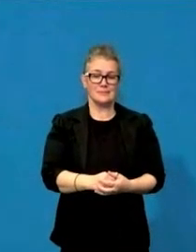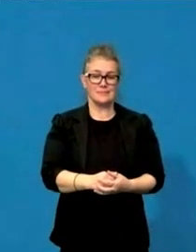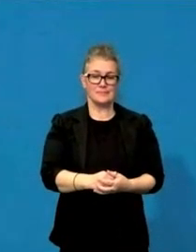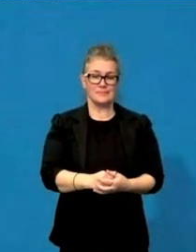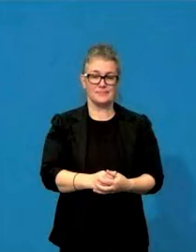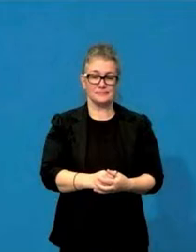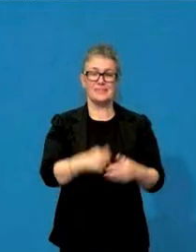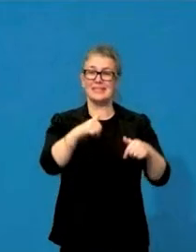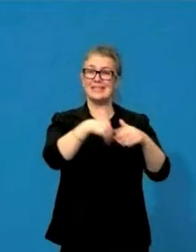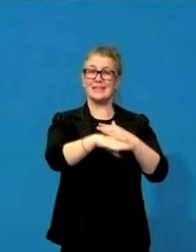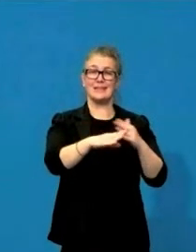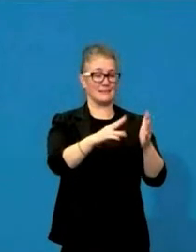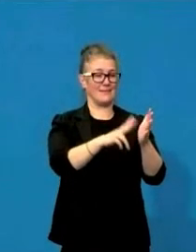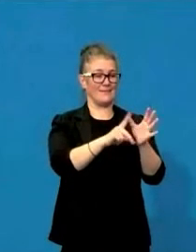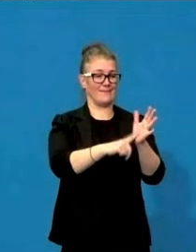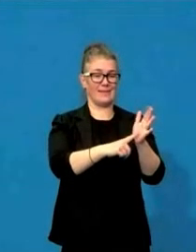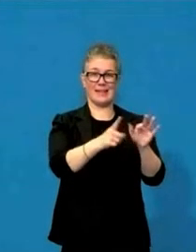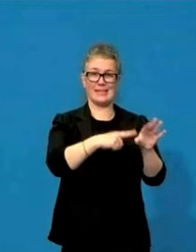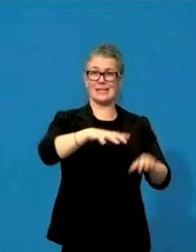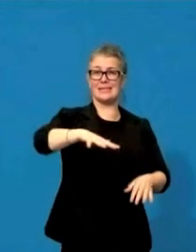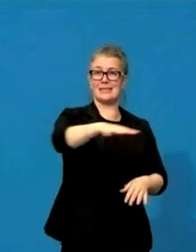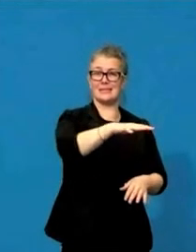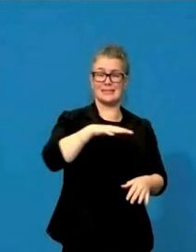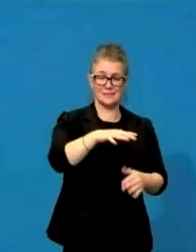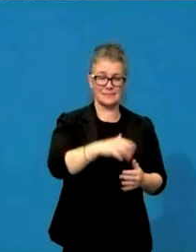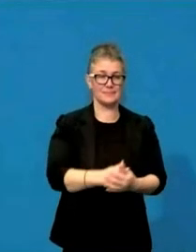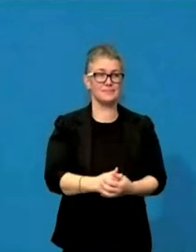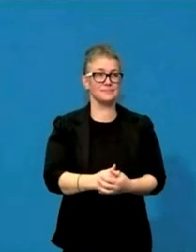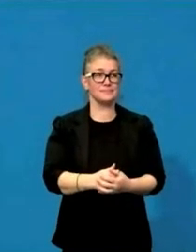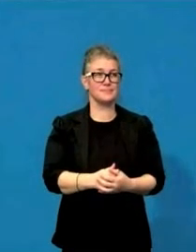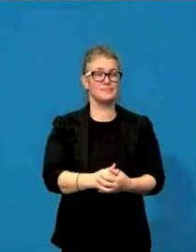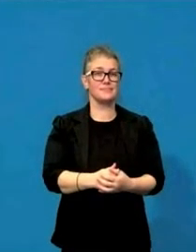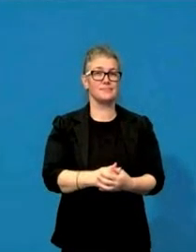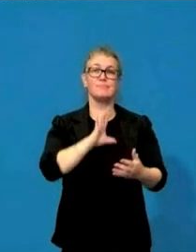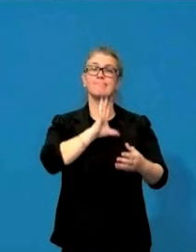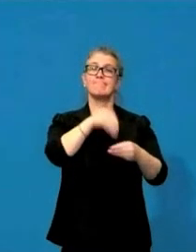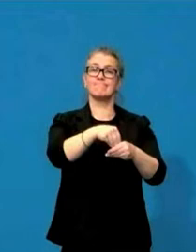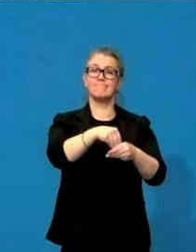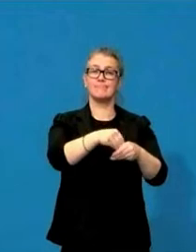And we have been running the football now for the last 20 years.